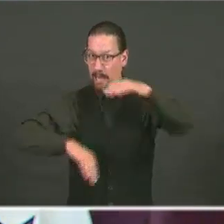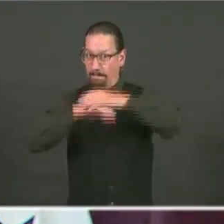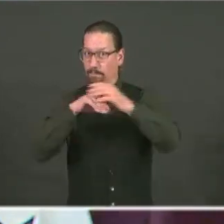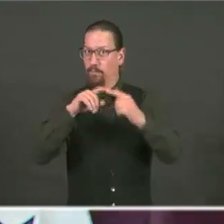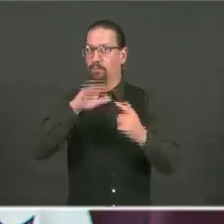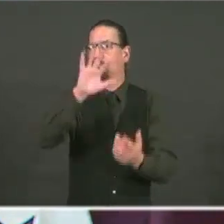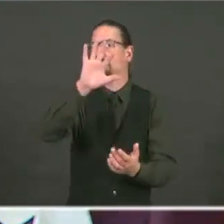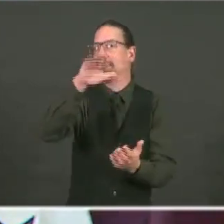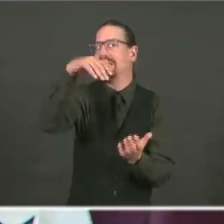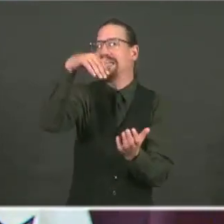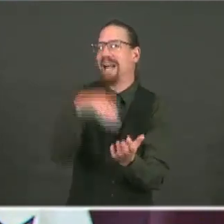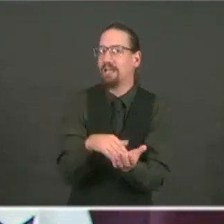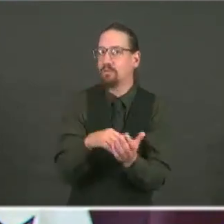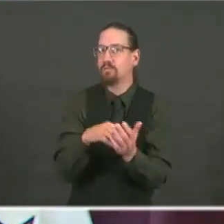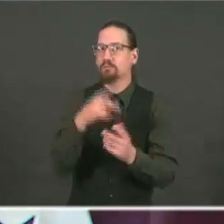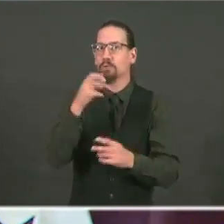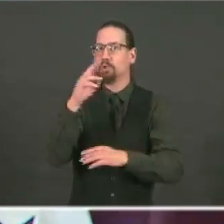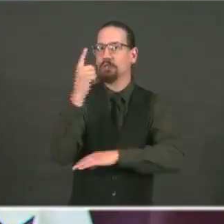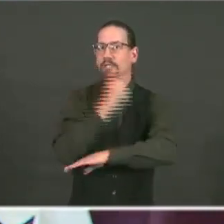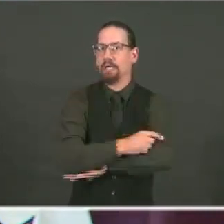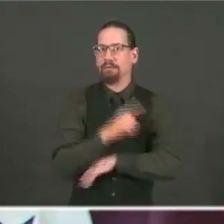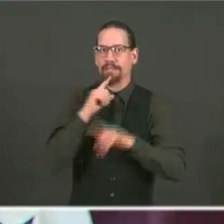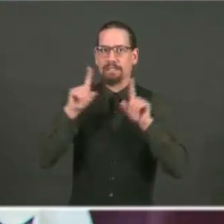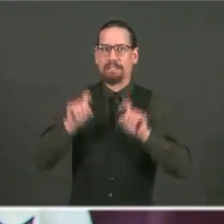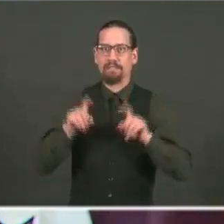K-12 TESTING SYSTEM TO TEST 5000 PEOPLE A DAY.